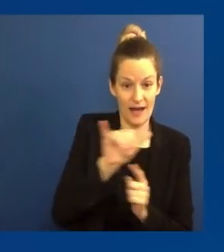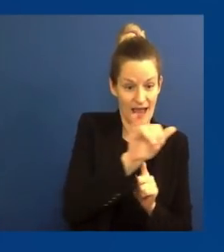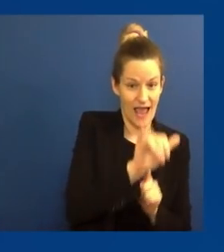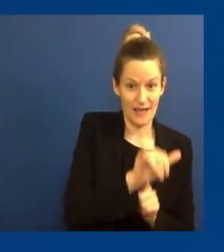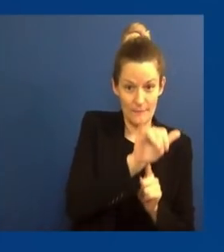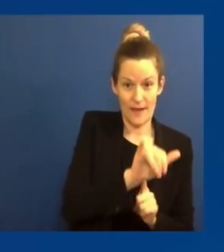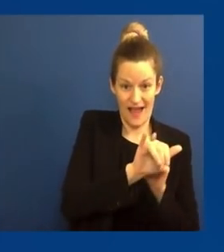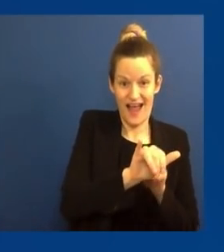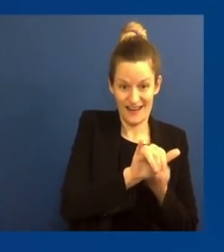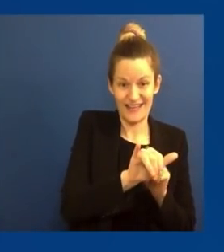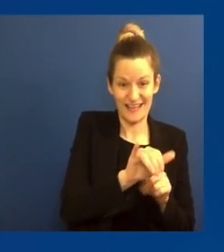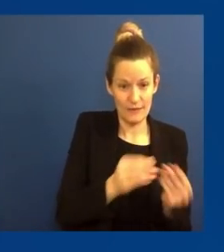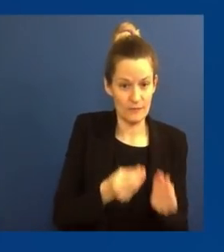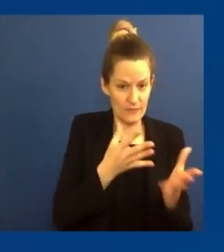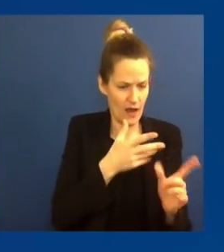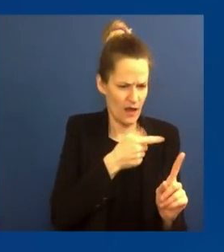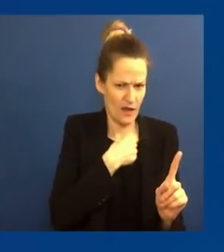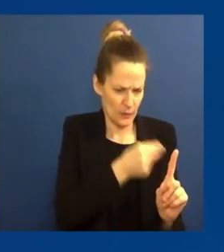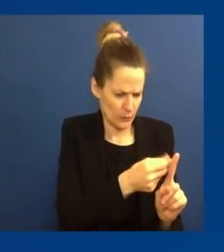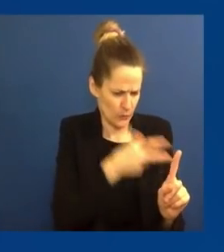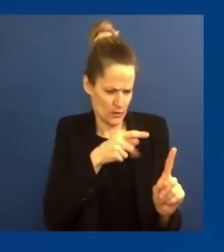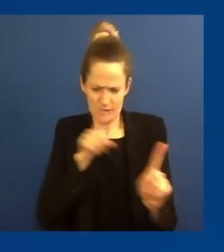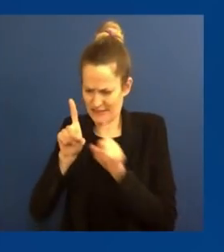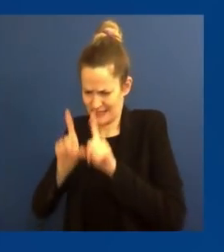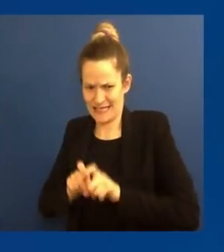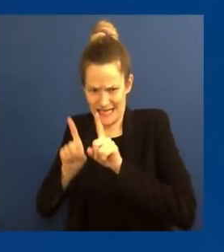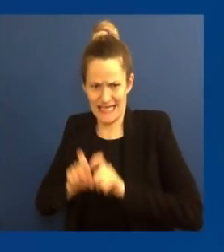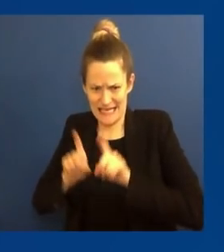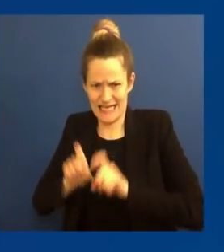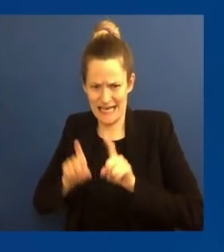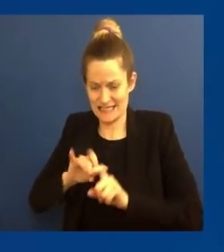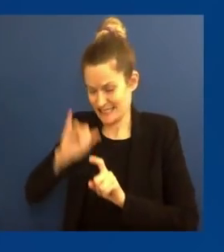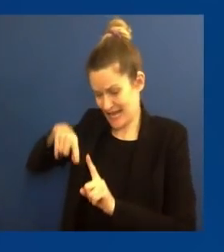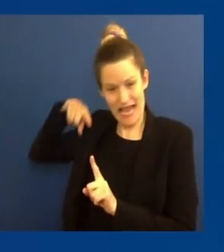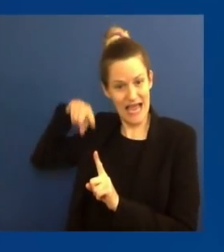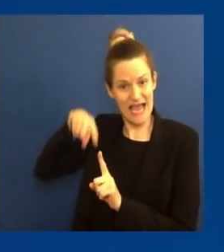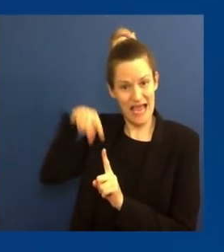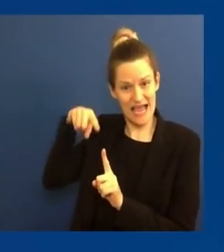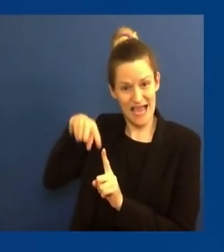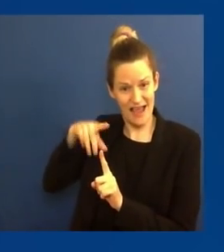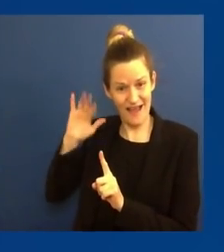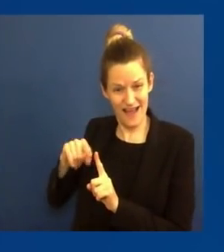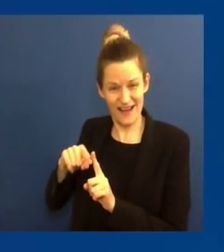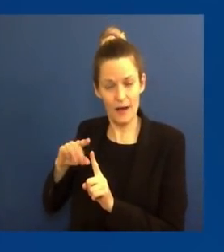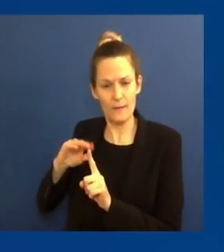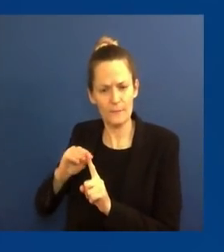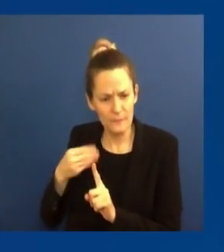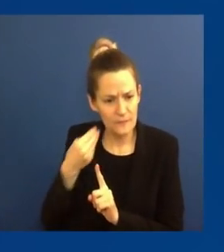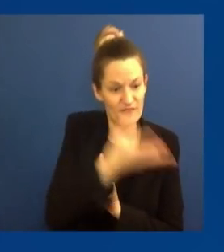Those B-cell responses can give antibodies but also memory; namely, when they see an antigen again,